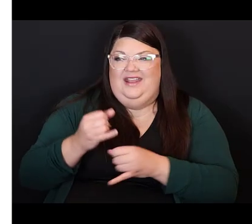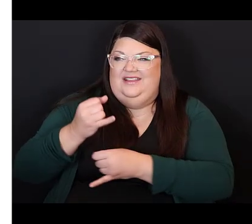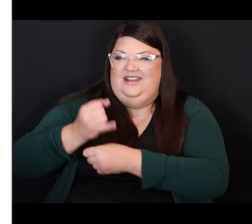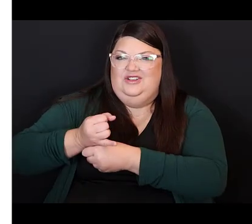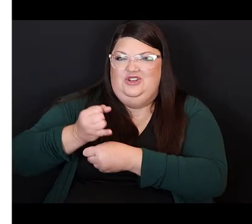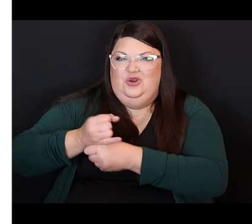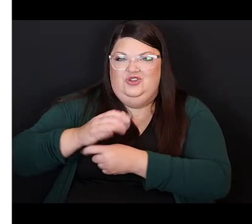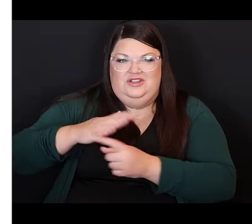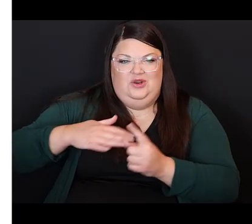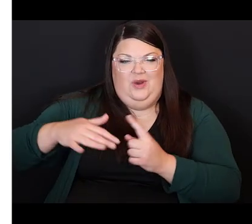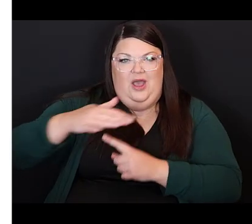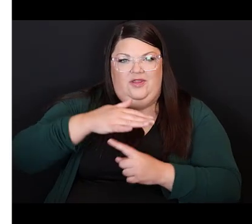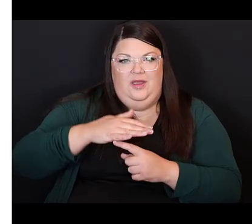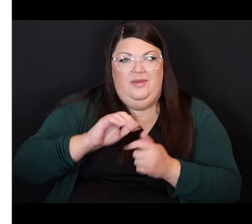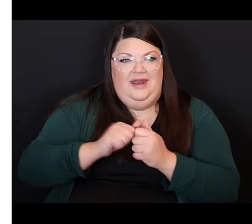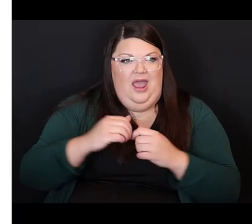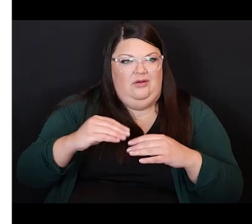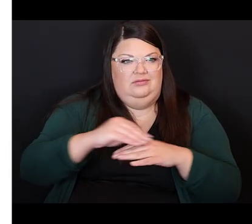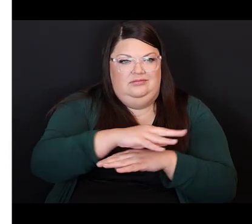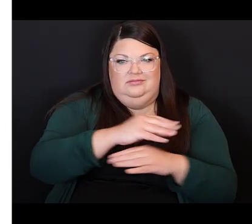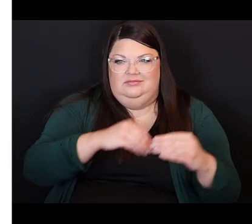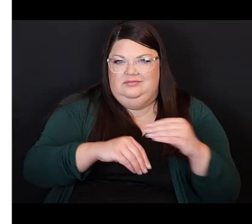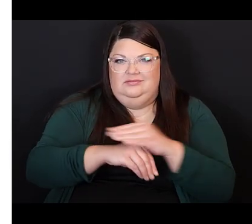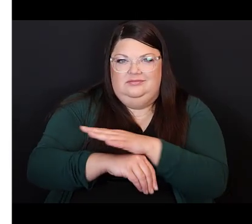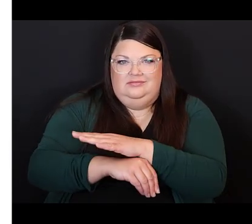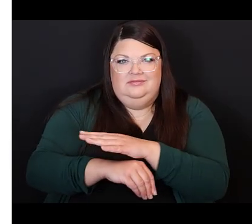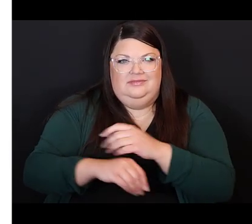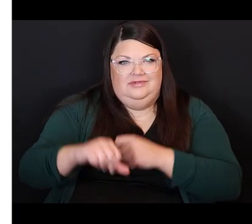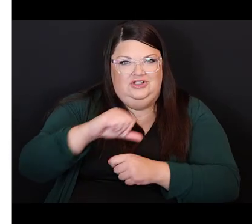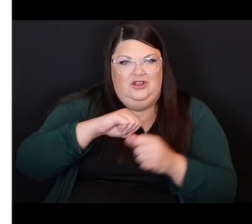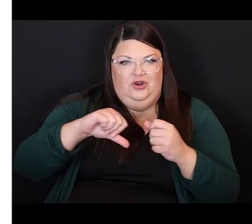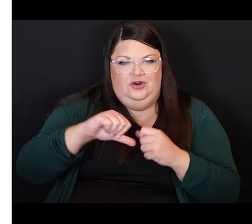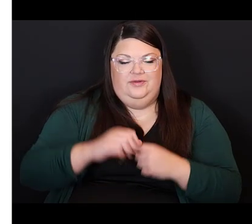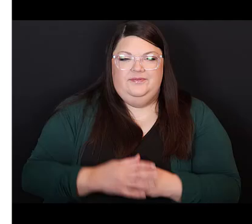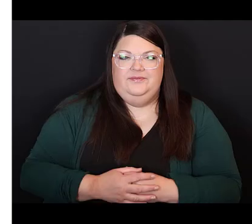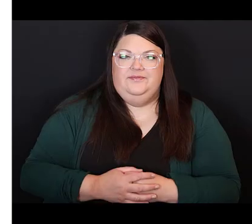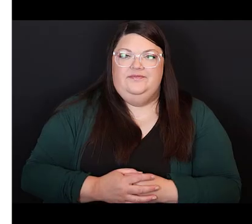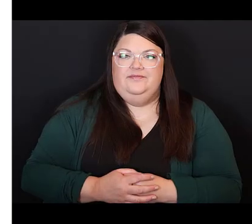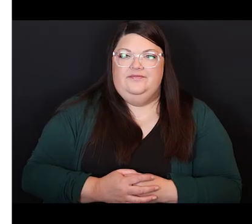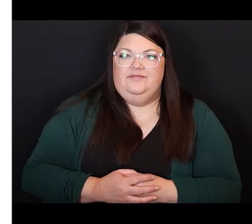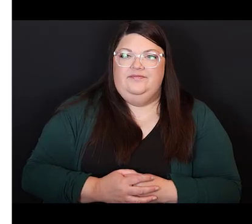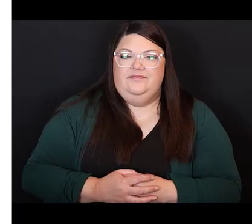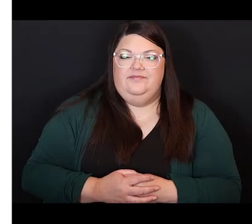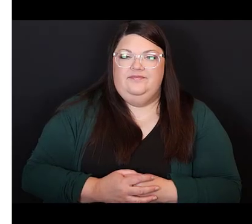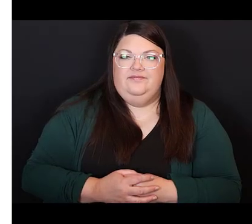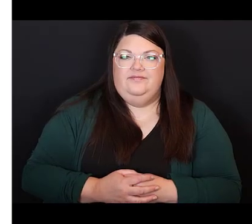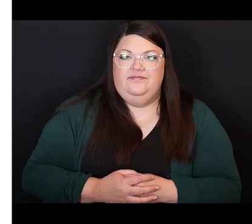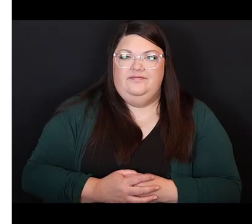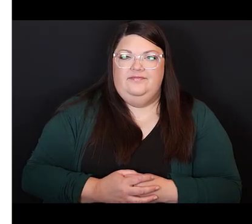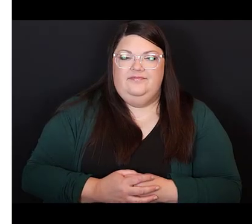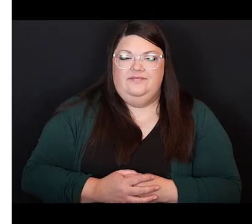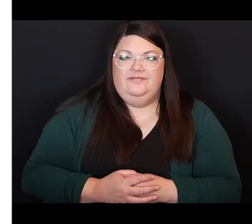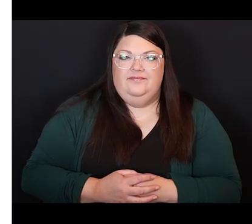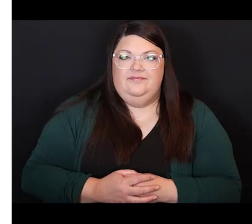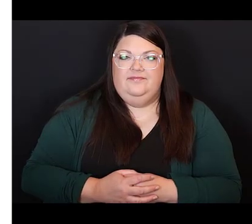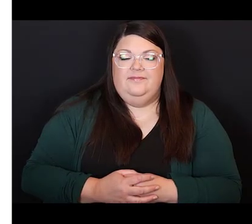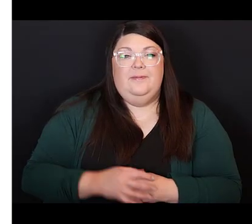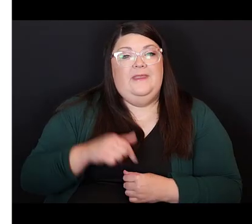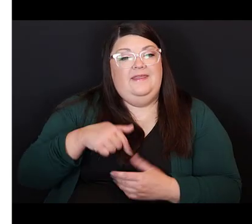how systems influence people, and how people, in turn, shape those systems.